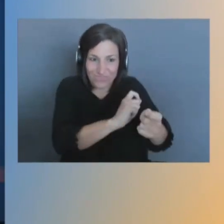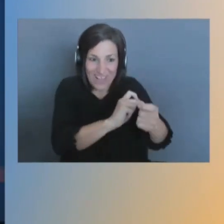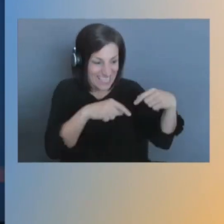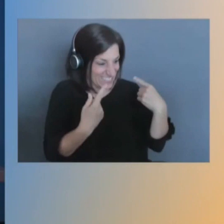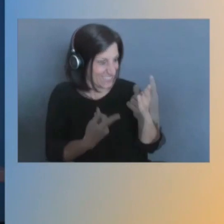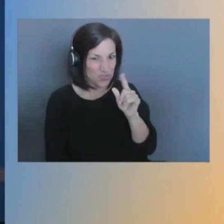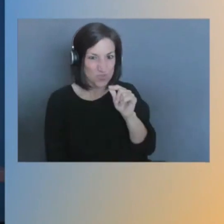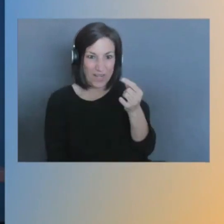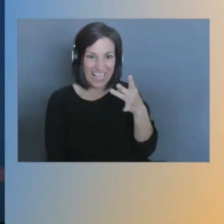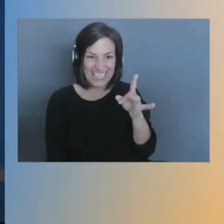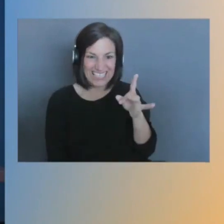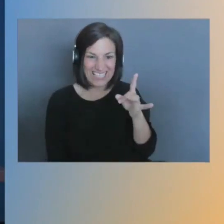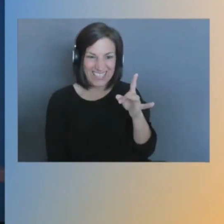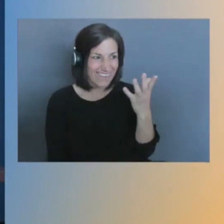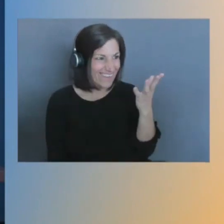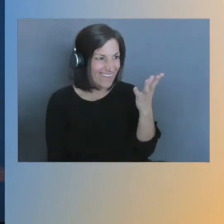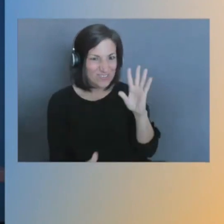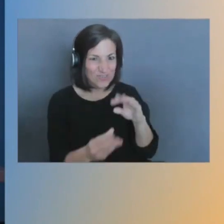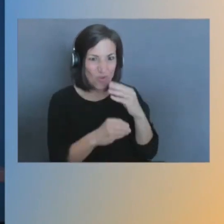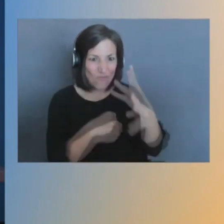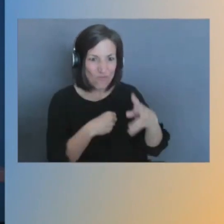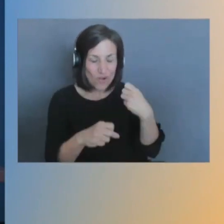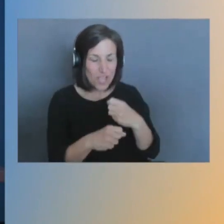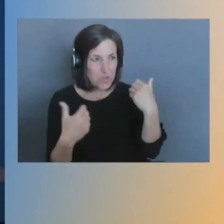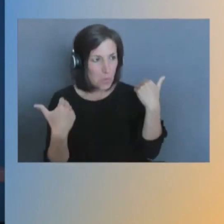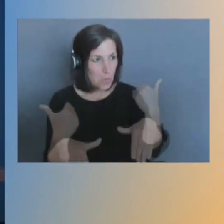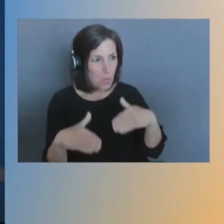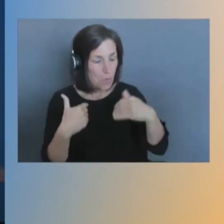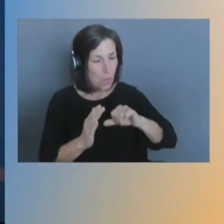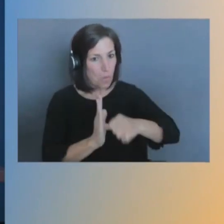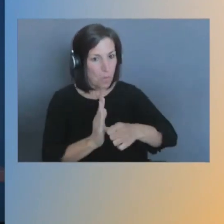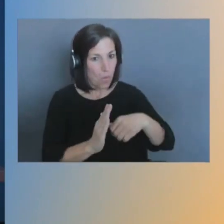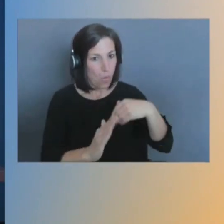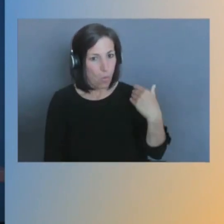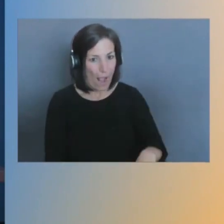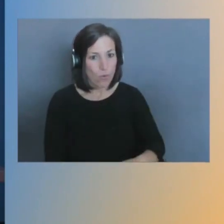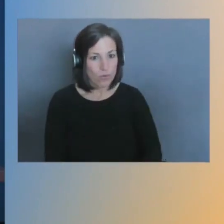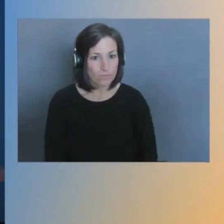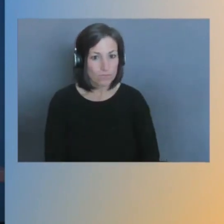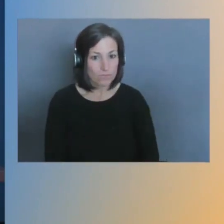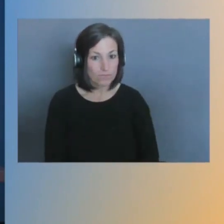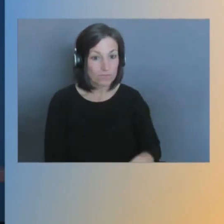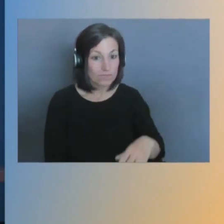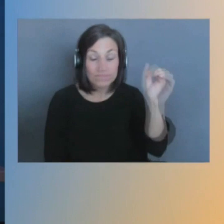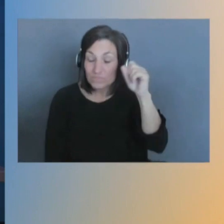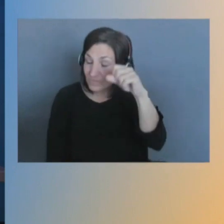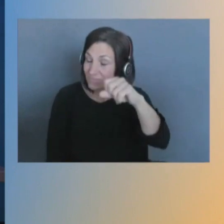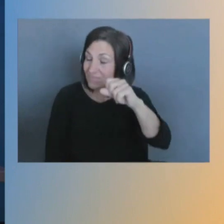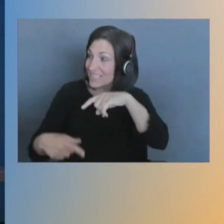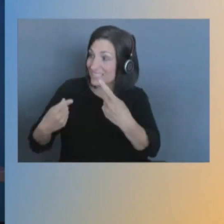That's pretty significant. Yeah, and since the launch of that first processor back in 2018,